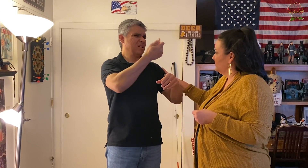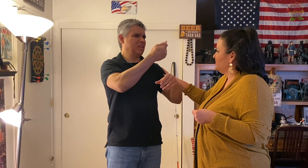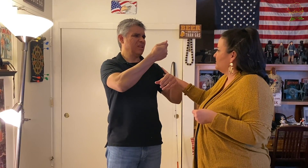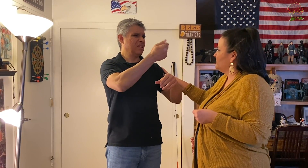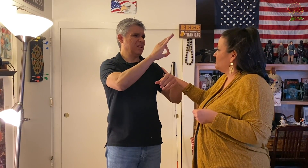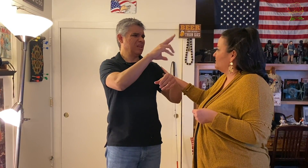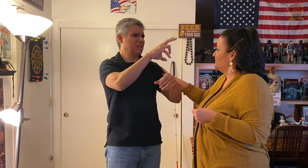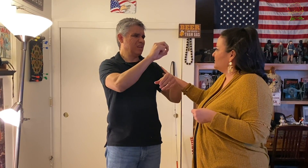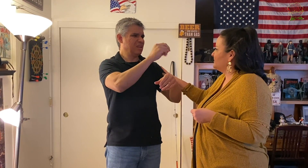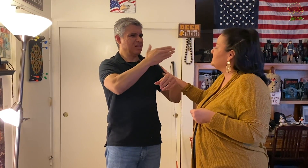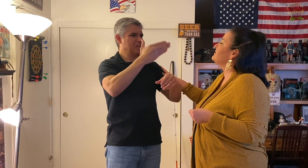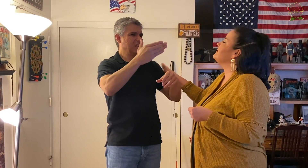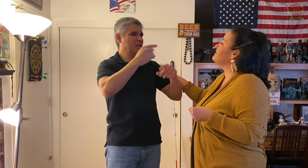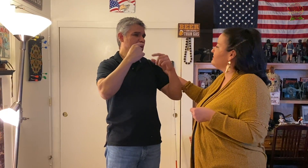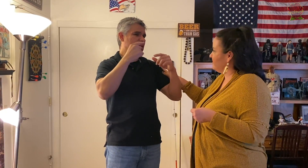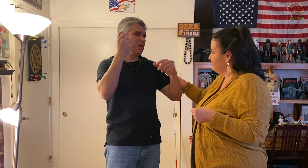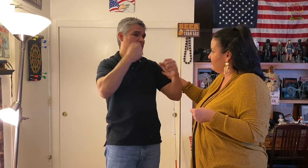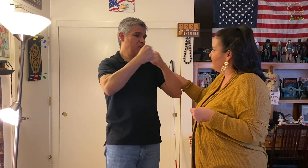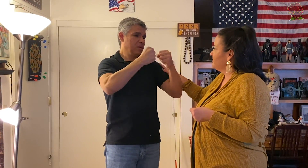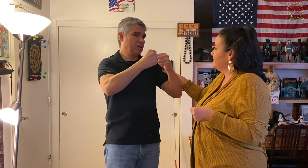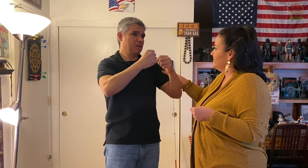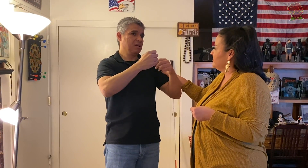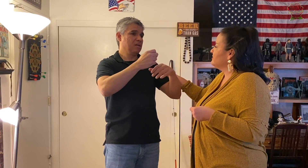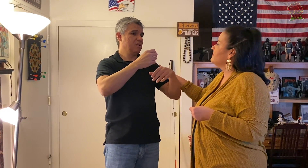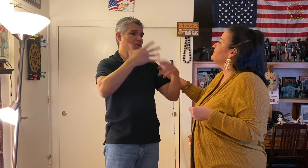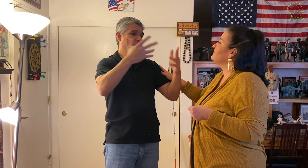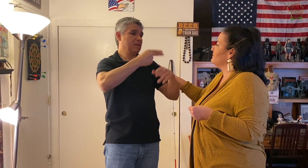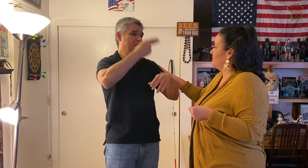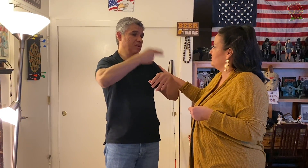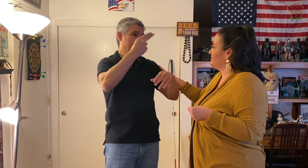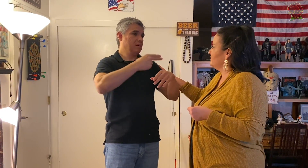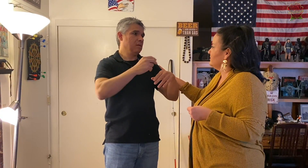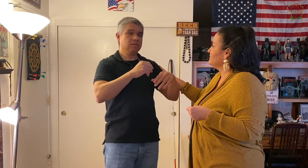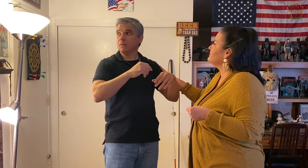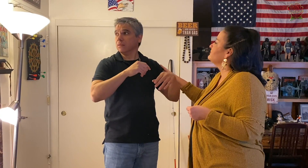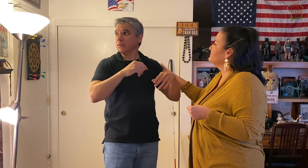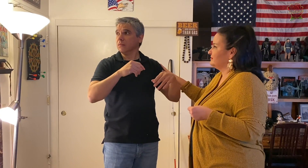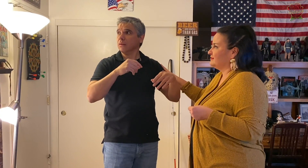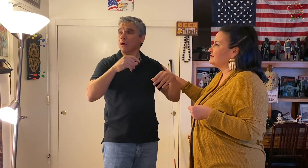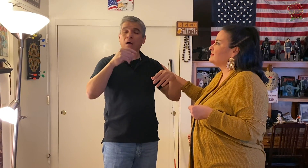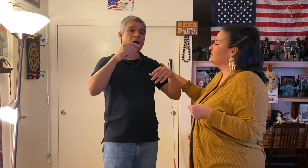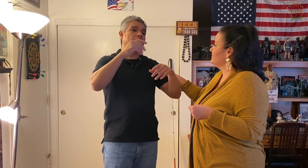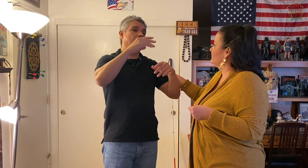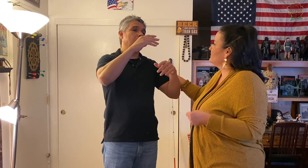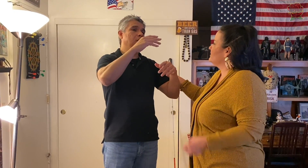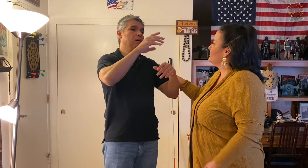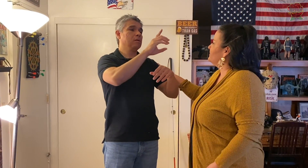He boxed in the 1930s and is a well known boxer in history.